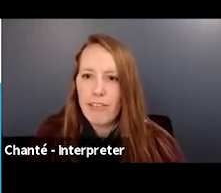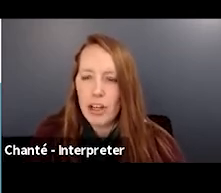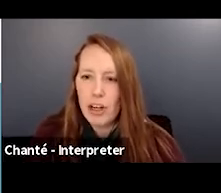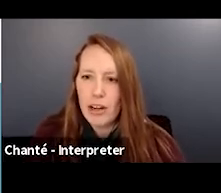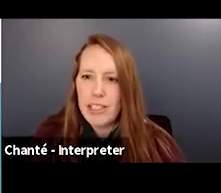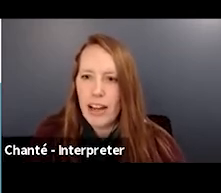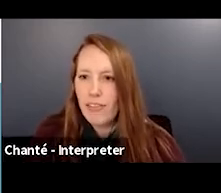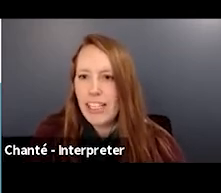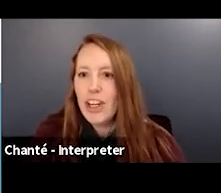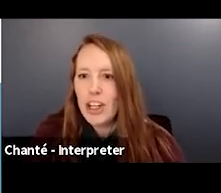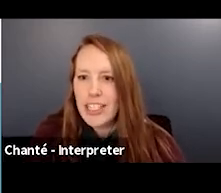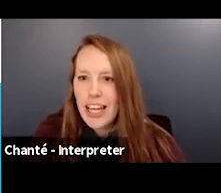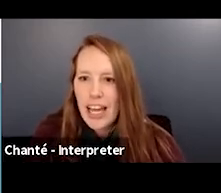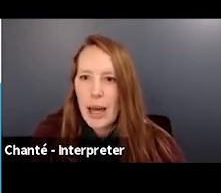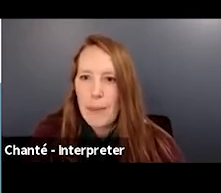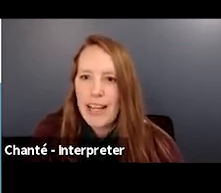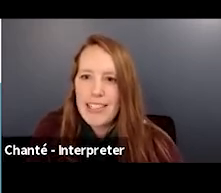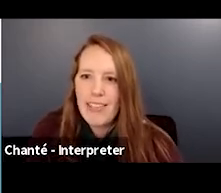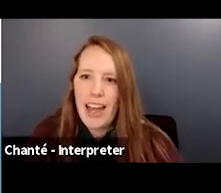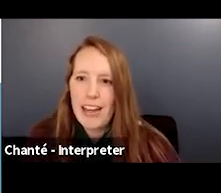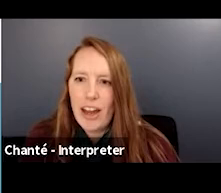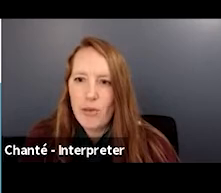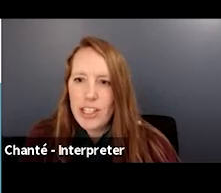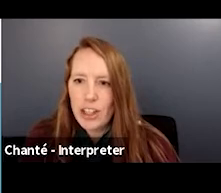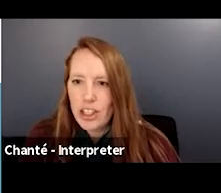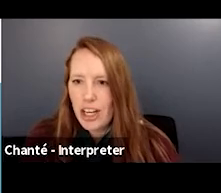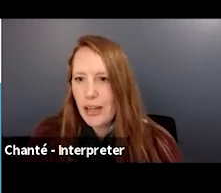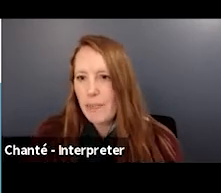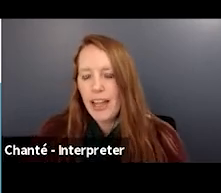after deaf leaders because of that research.